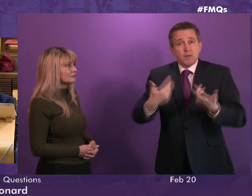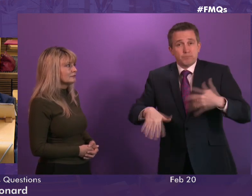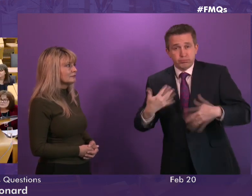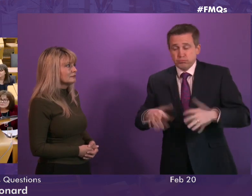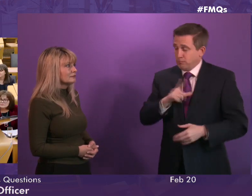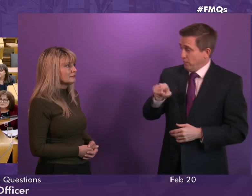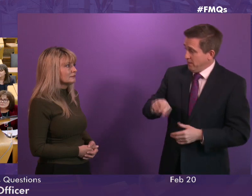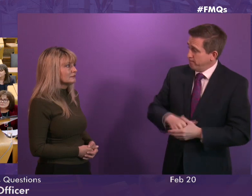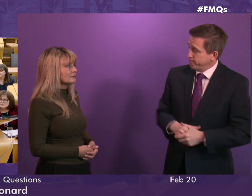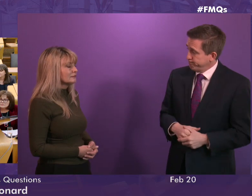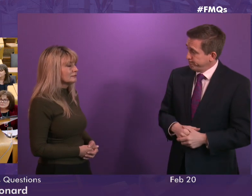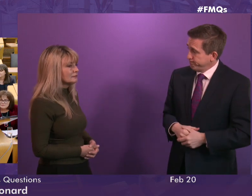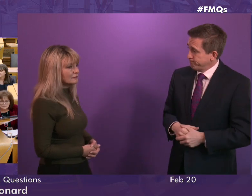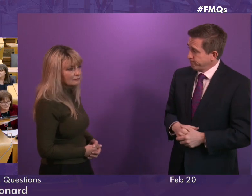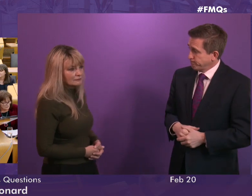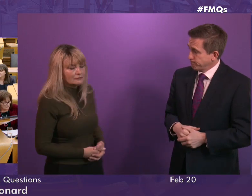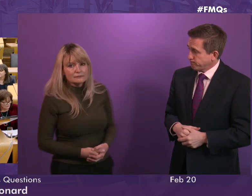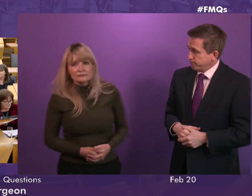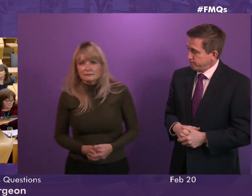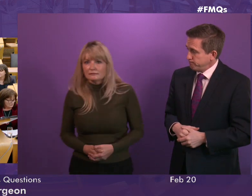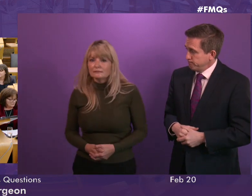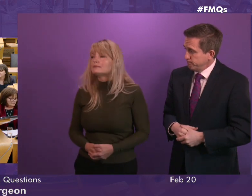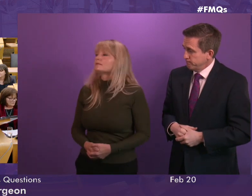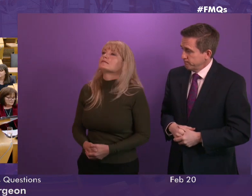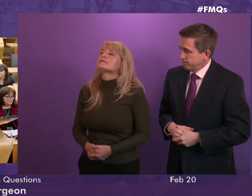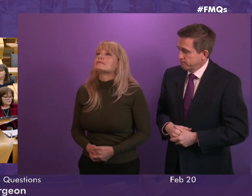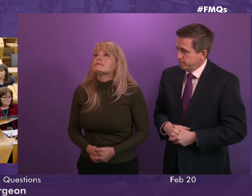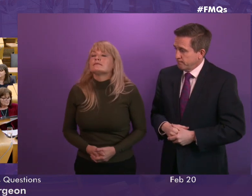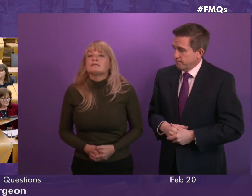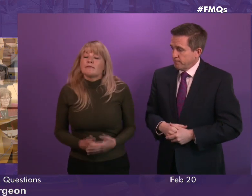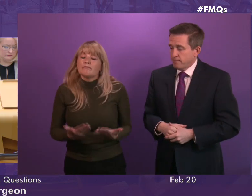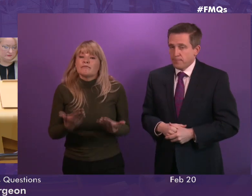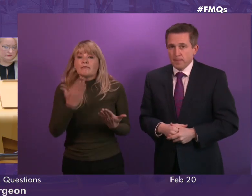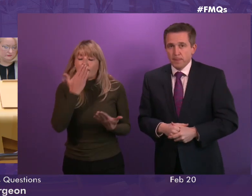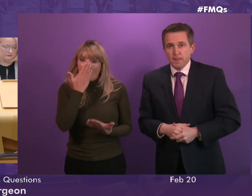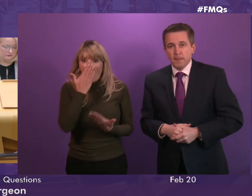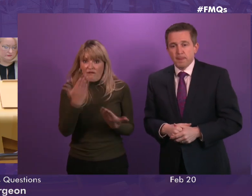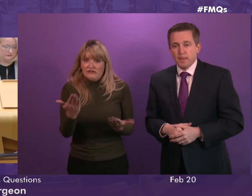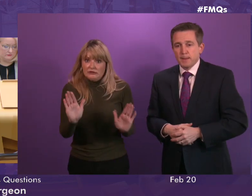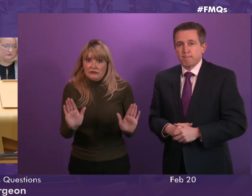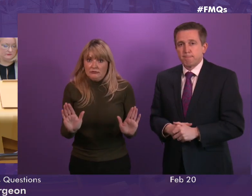The First Minister: These are obviously important matters for